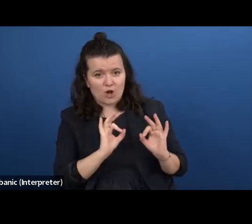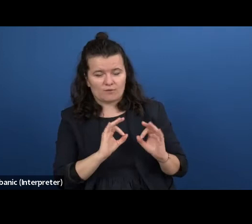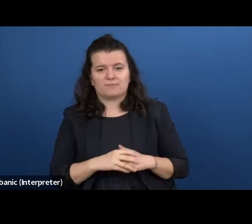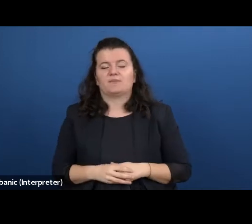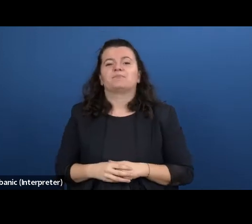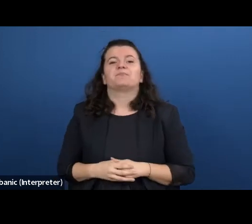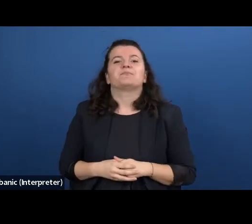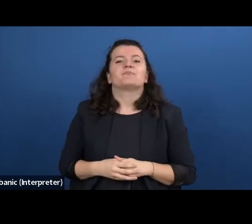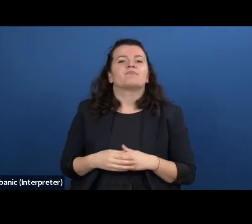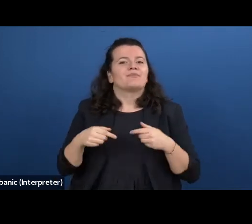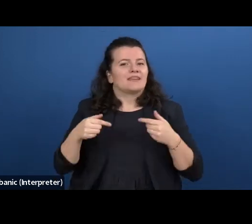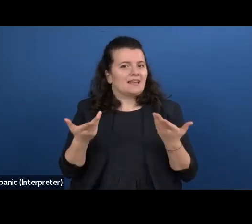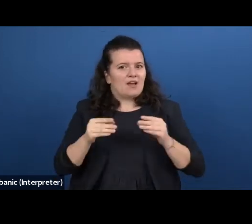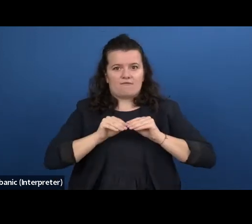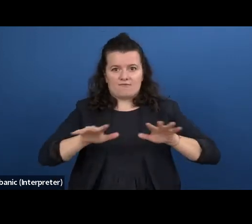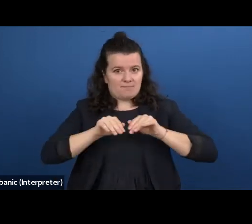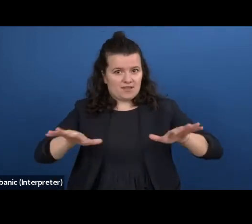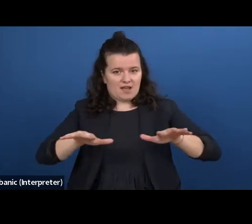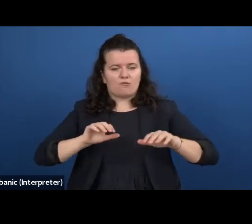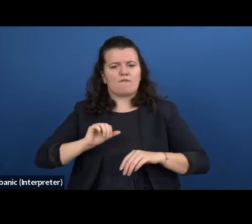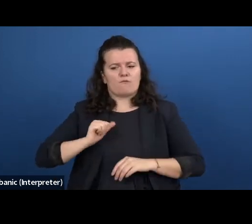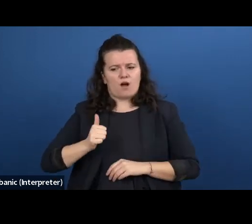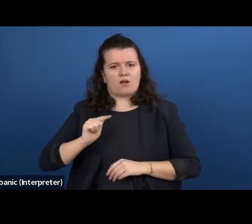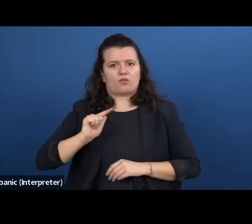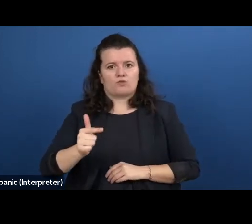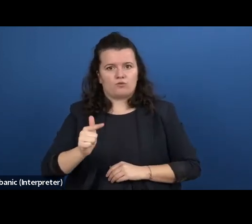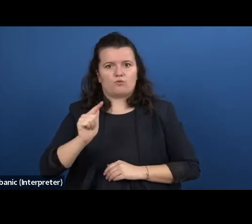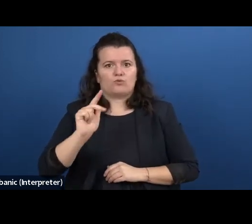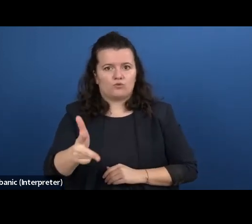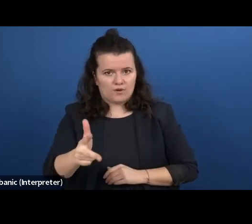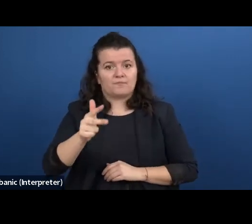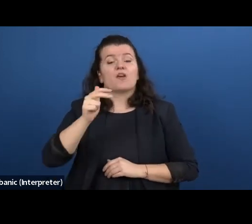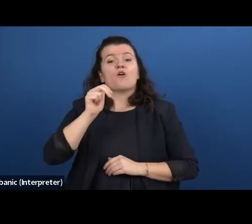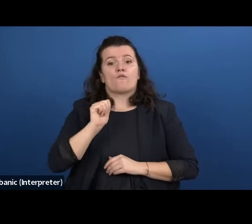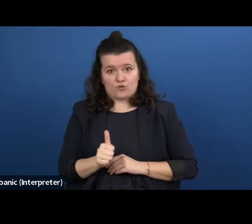The first part is to introduce in general terms this issue.